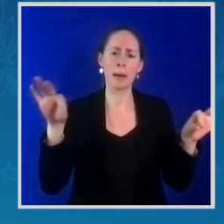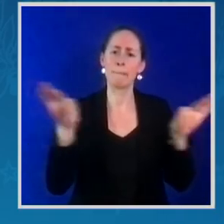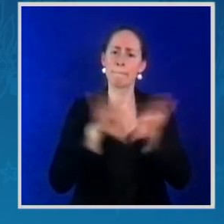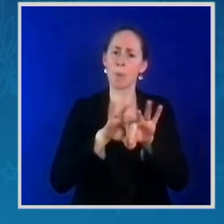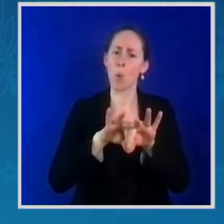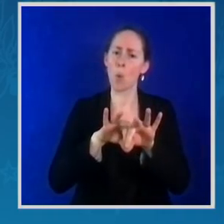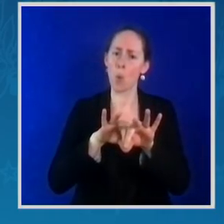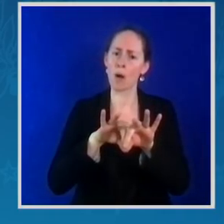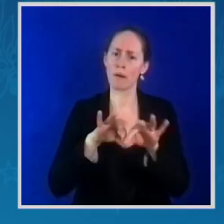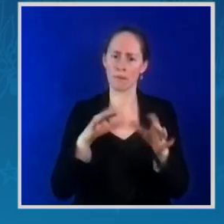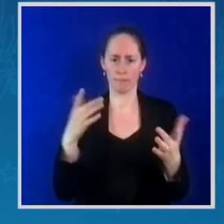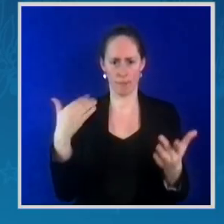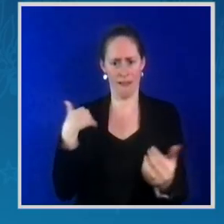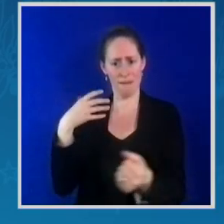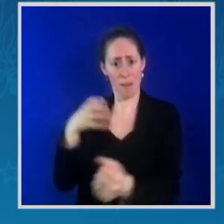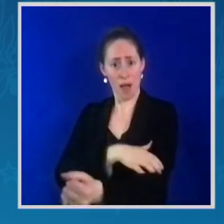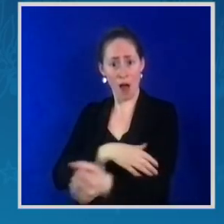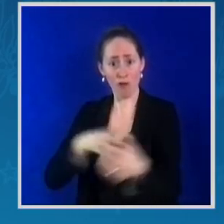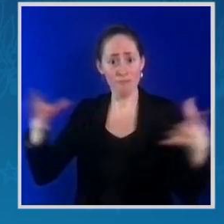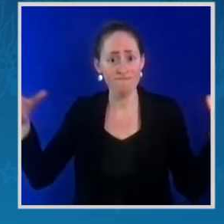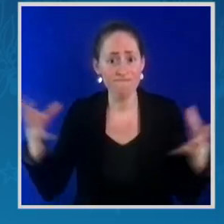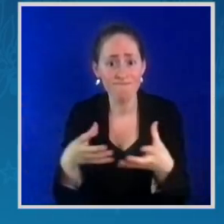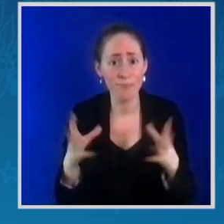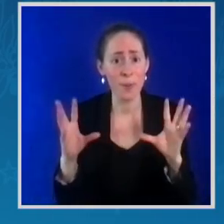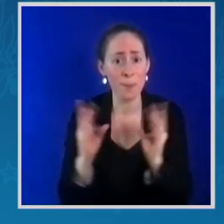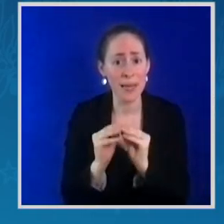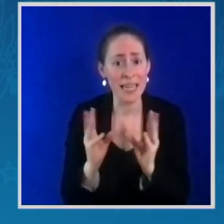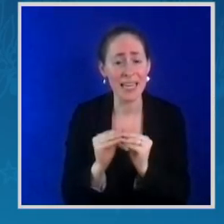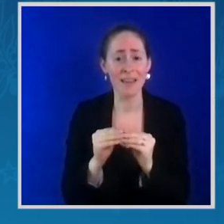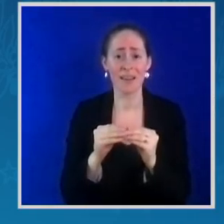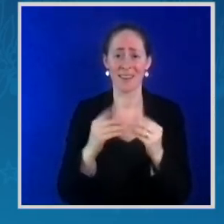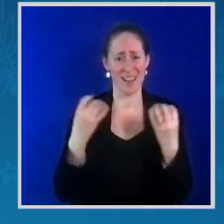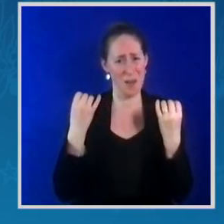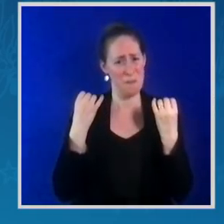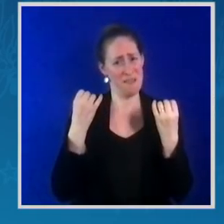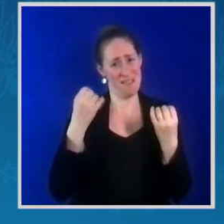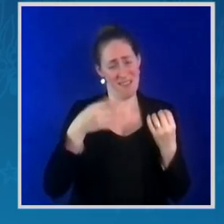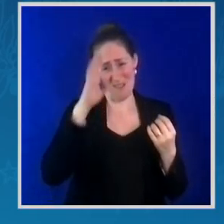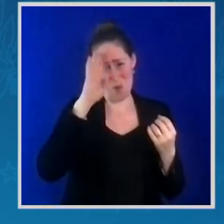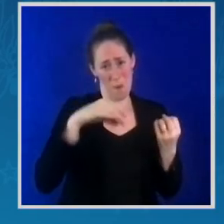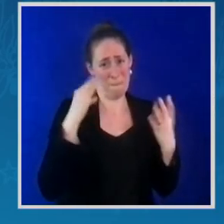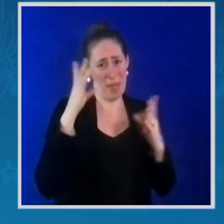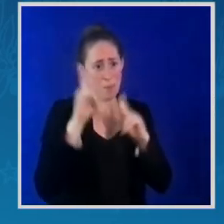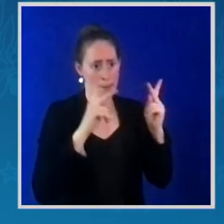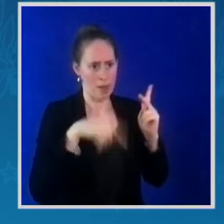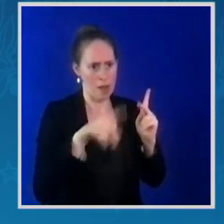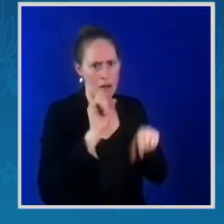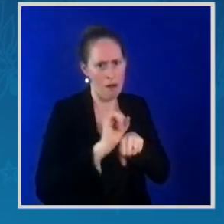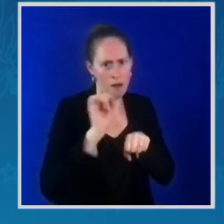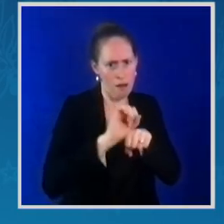You know, there are folks have been working on this for a long time. So, yes, I most recently have taken a role of leadership